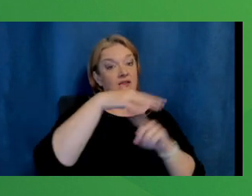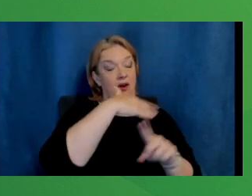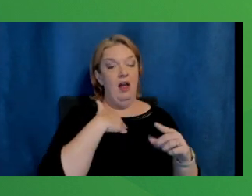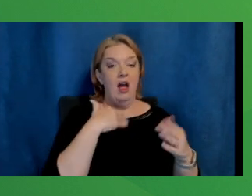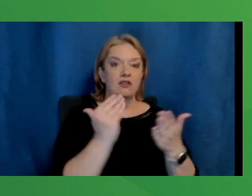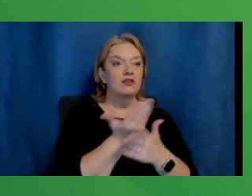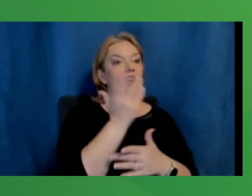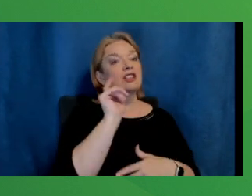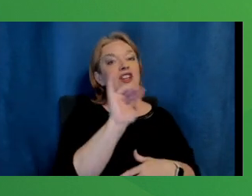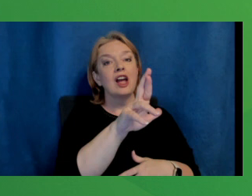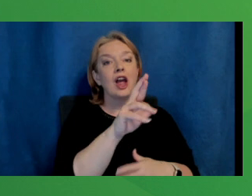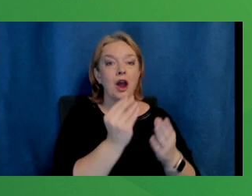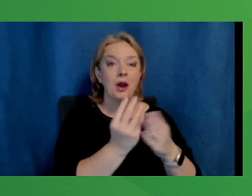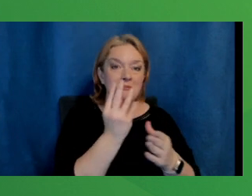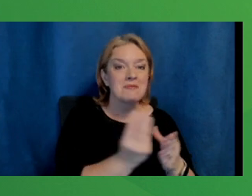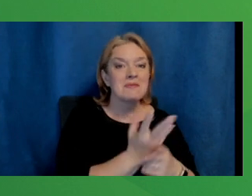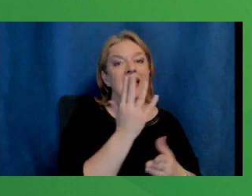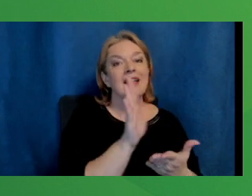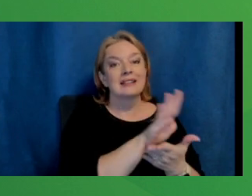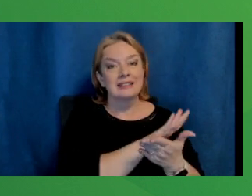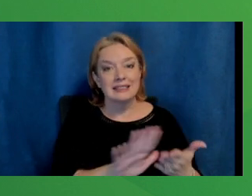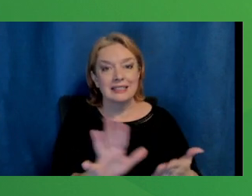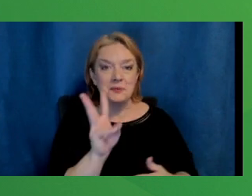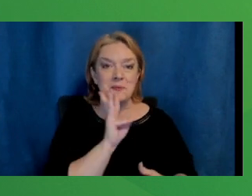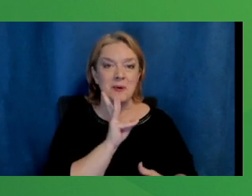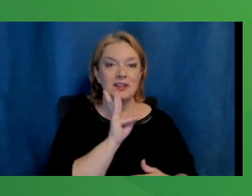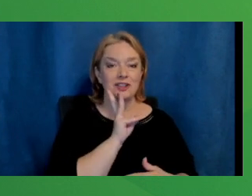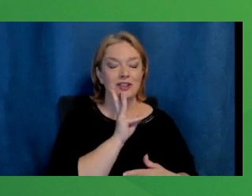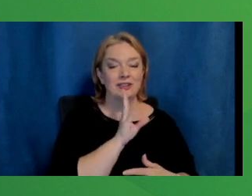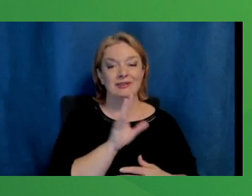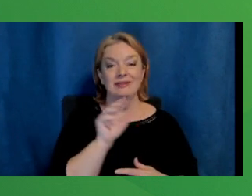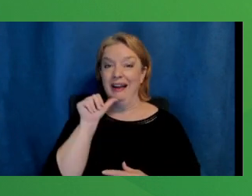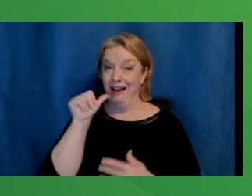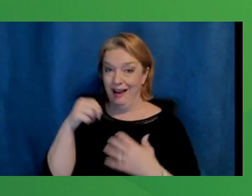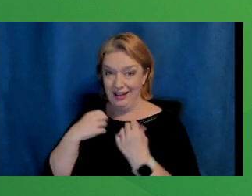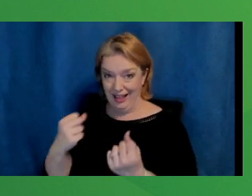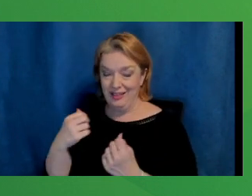plants, environment with clean water. And for unhealthy, we've had air pollution, dirty water,